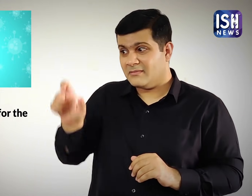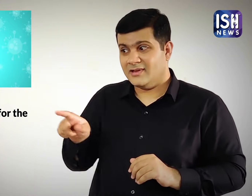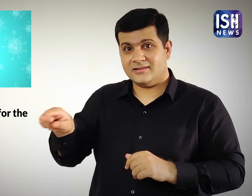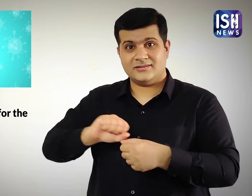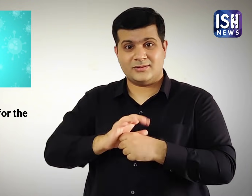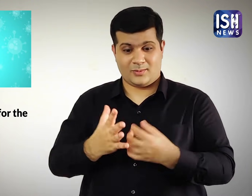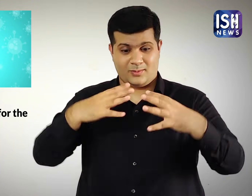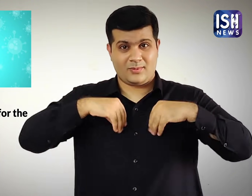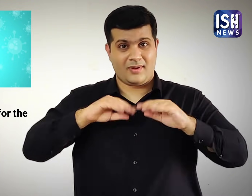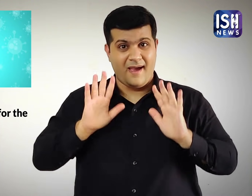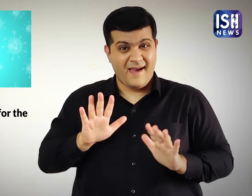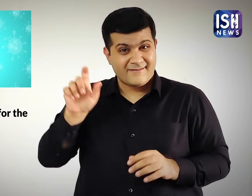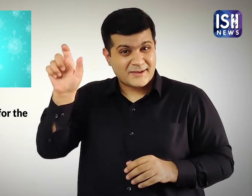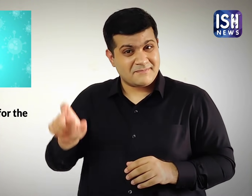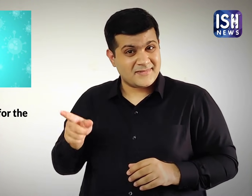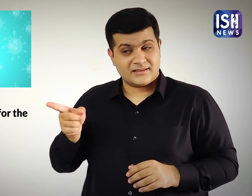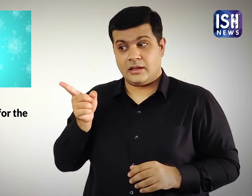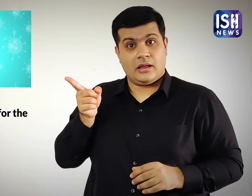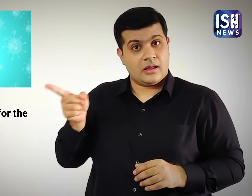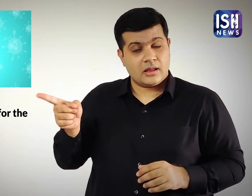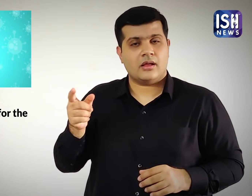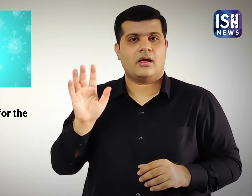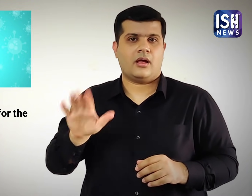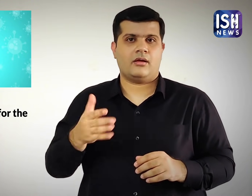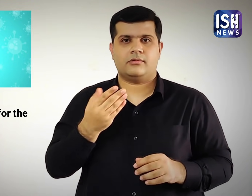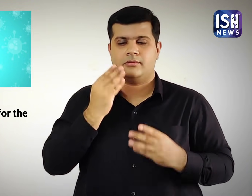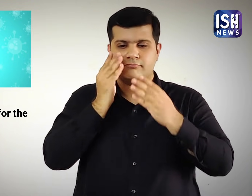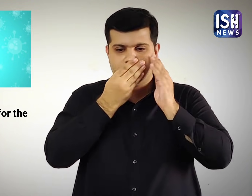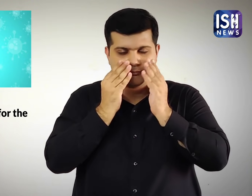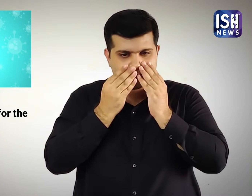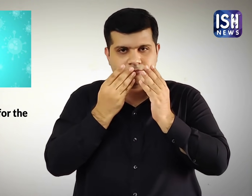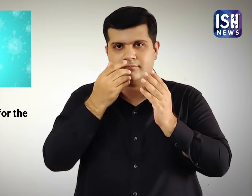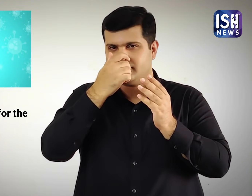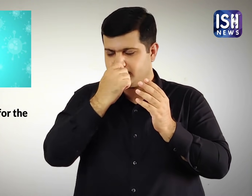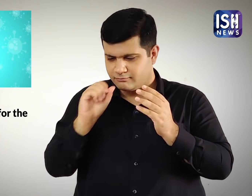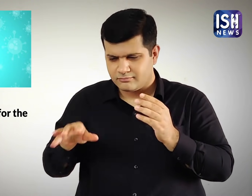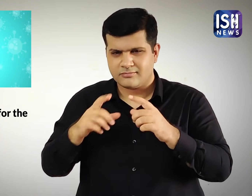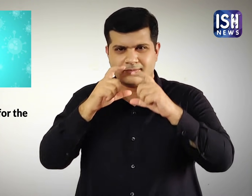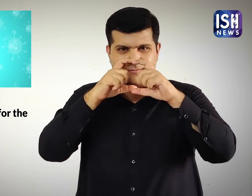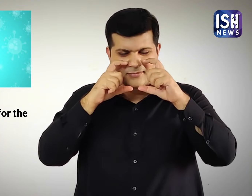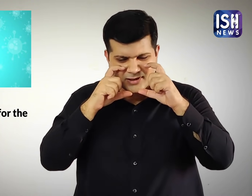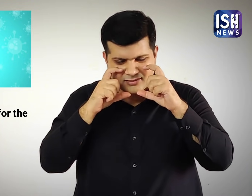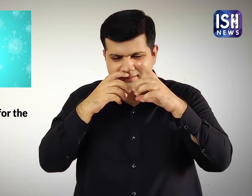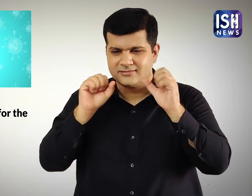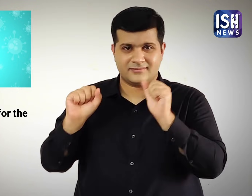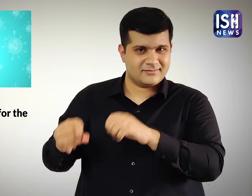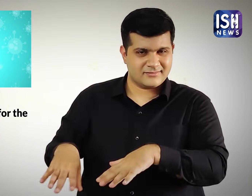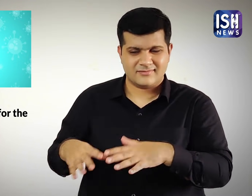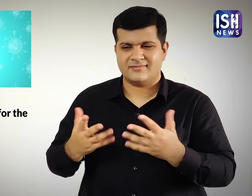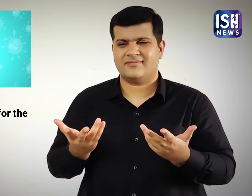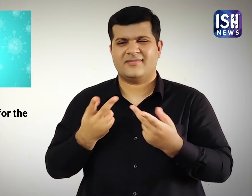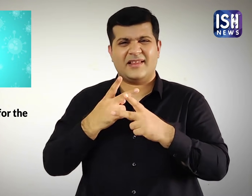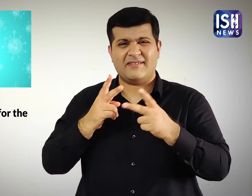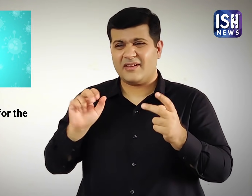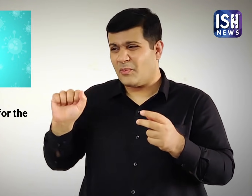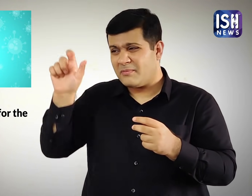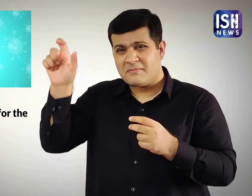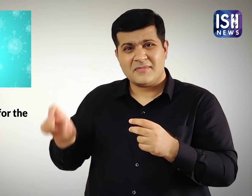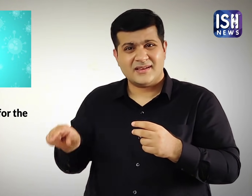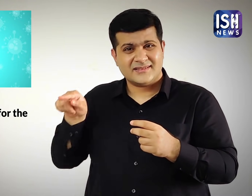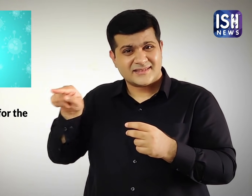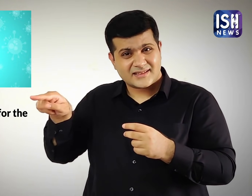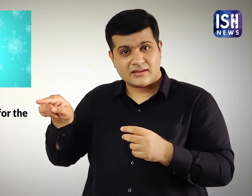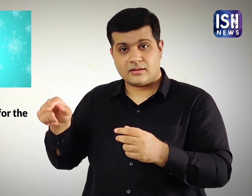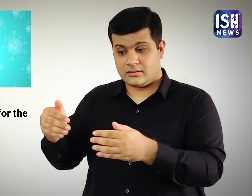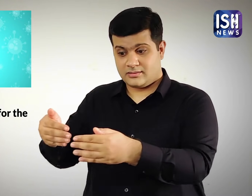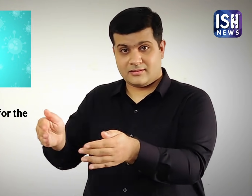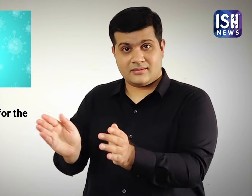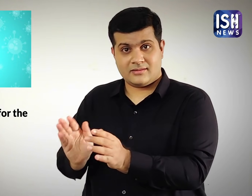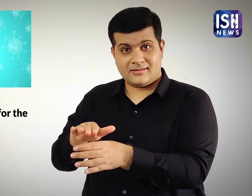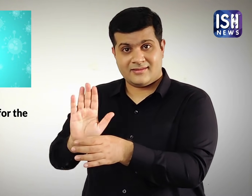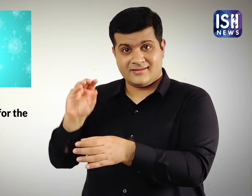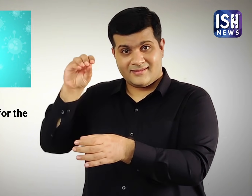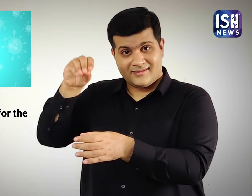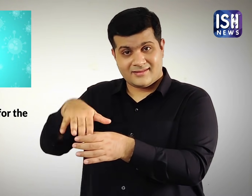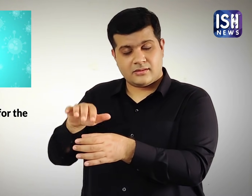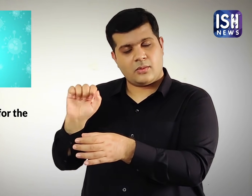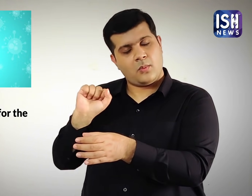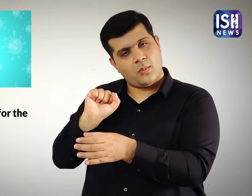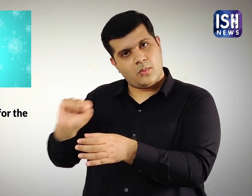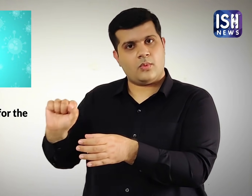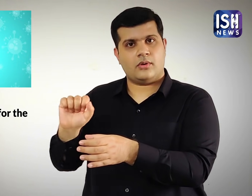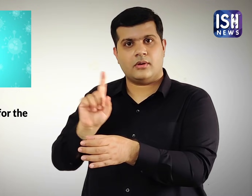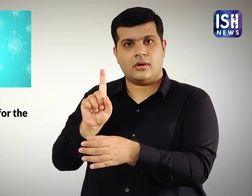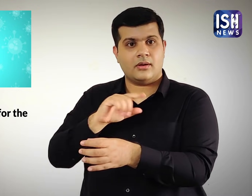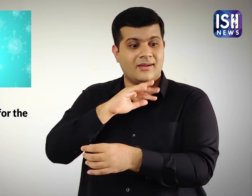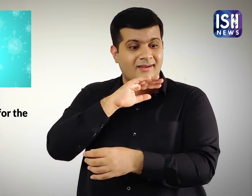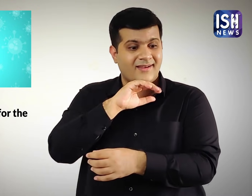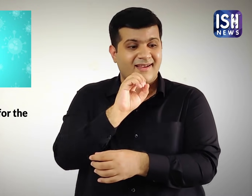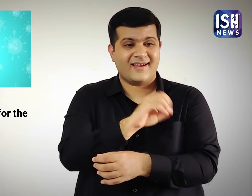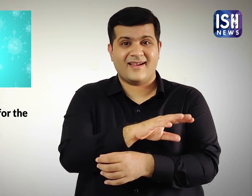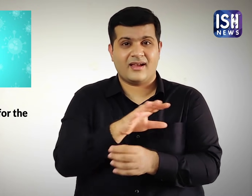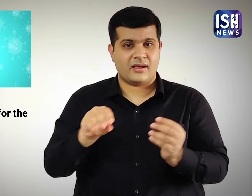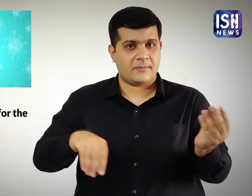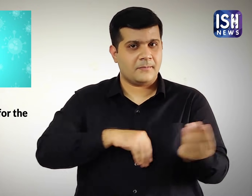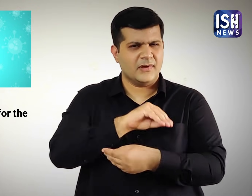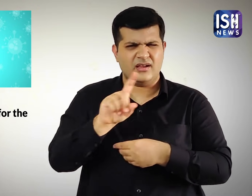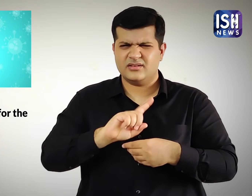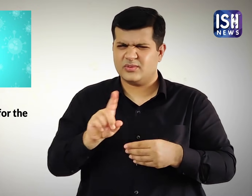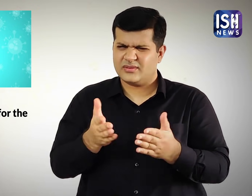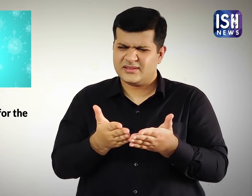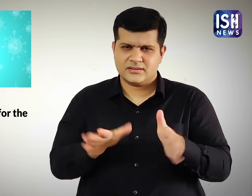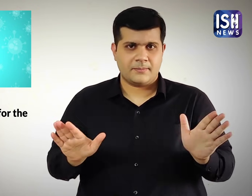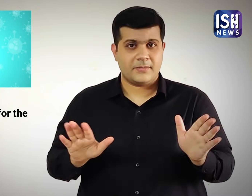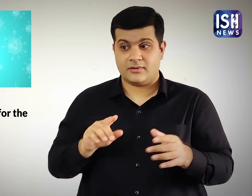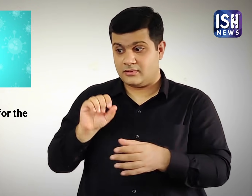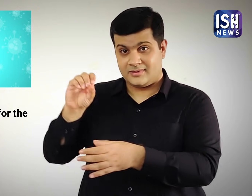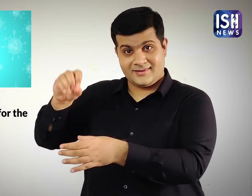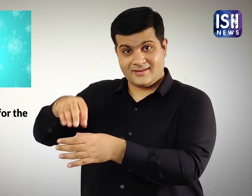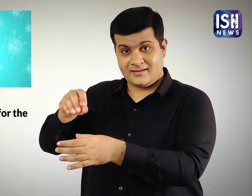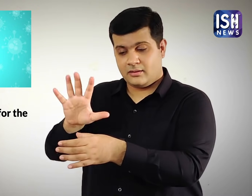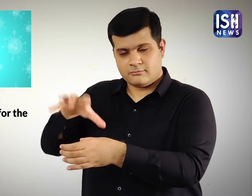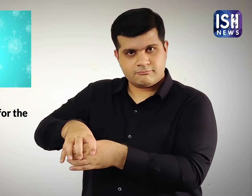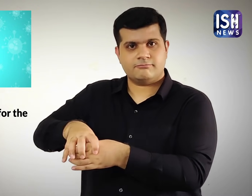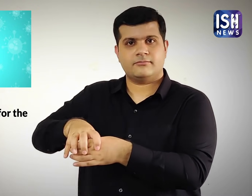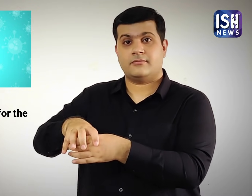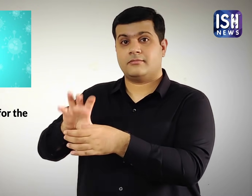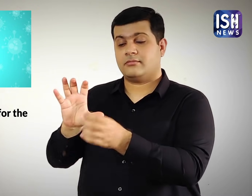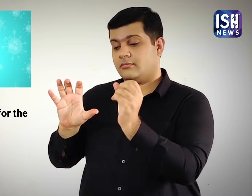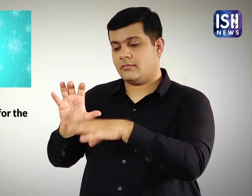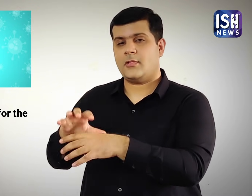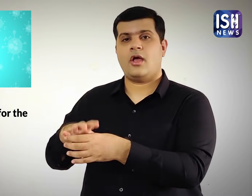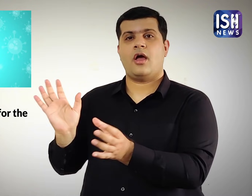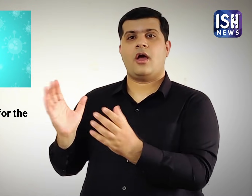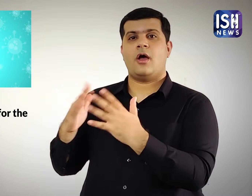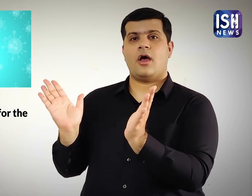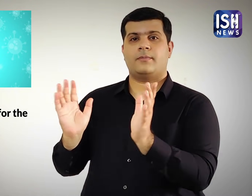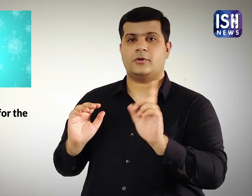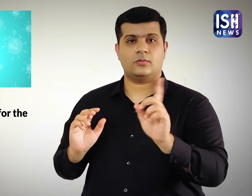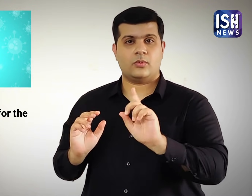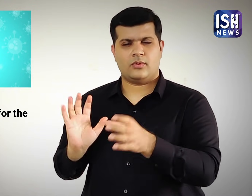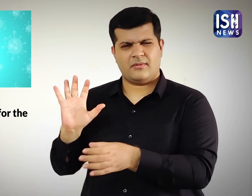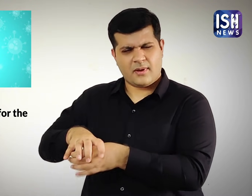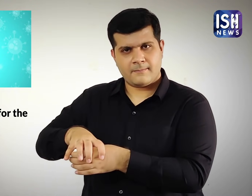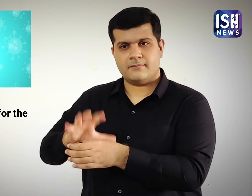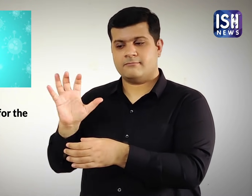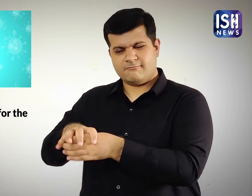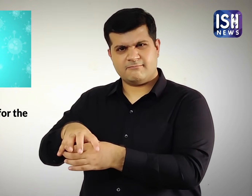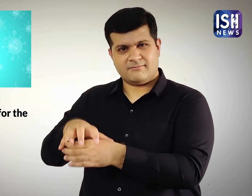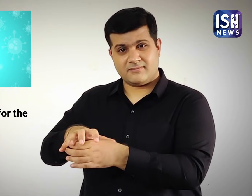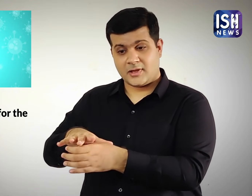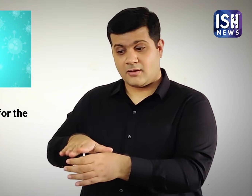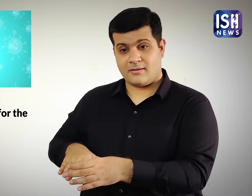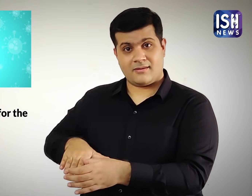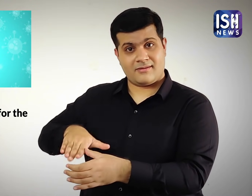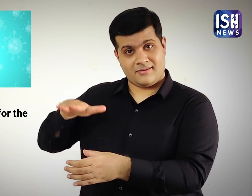Segregate all masks, tissues, or other disposable items used by the patient in a closed dustbin